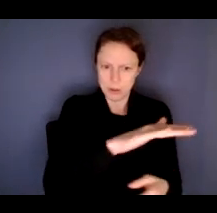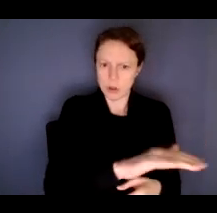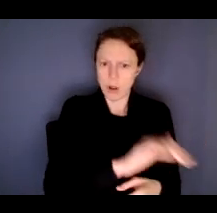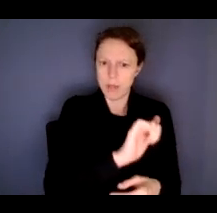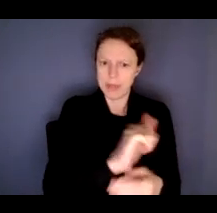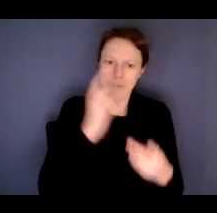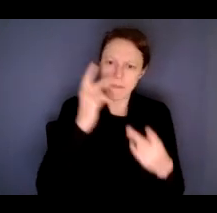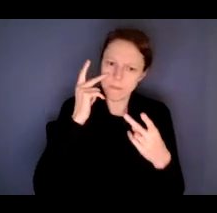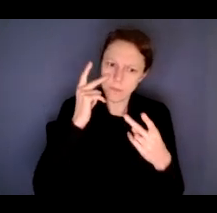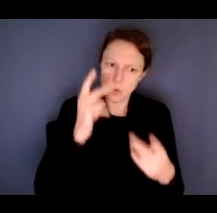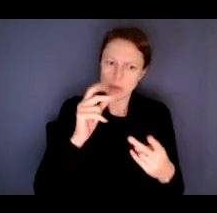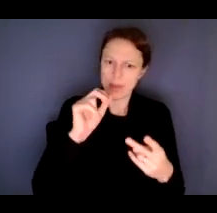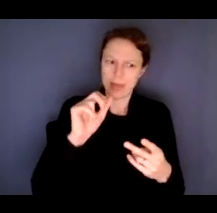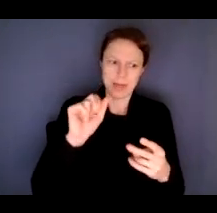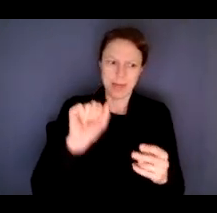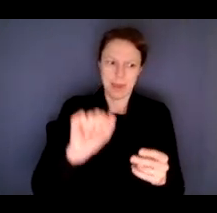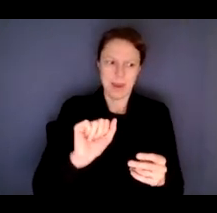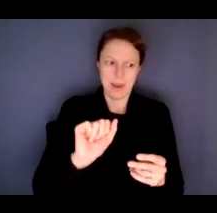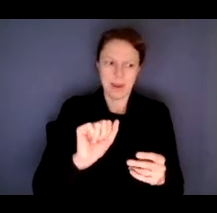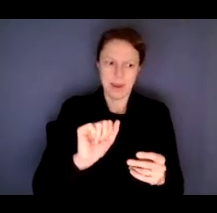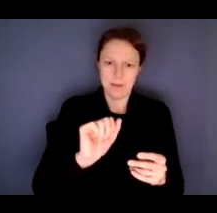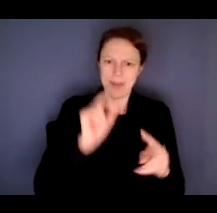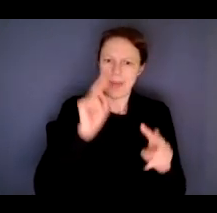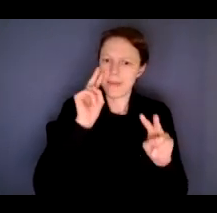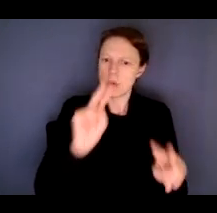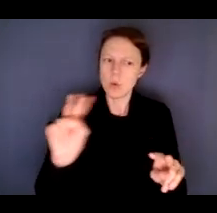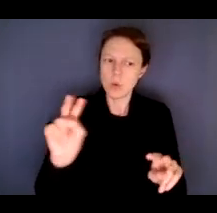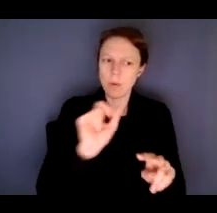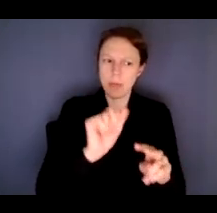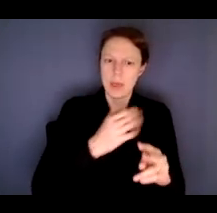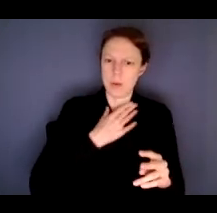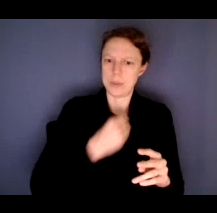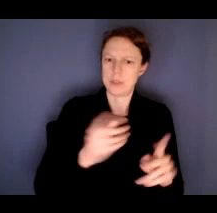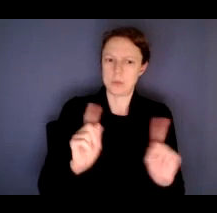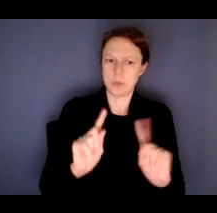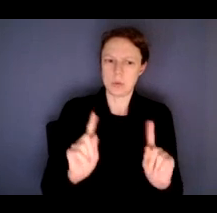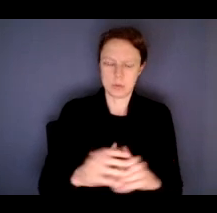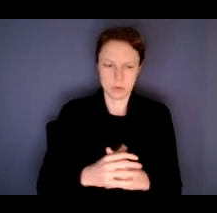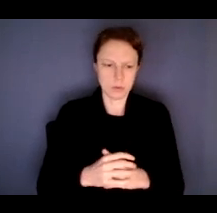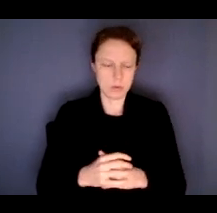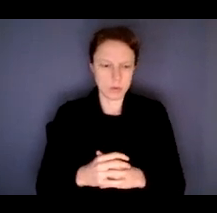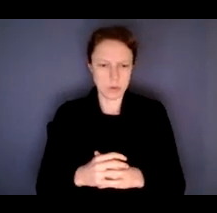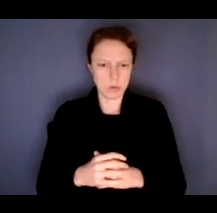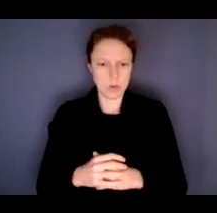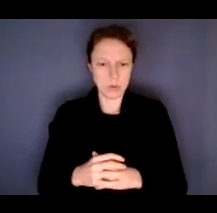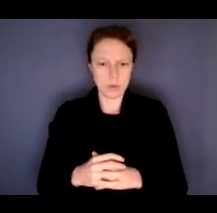account. KATHERINE: Thank you. And we've just got a question here, if you don't mind me jumping